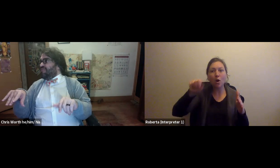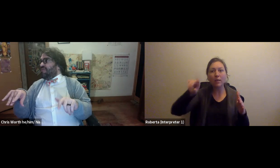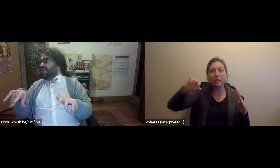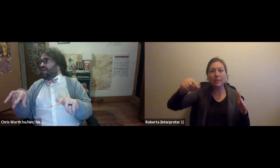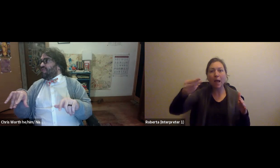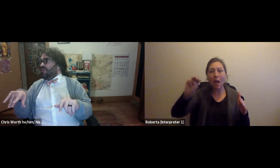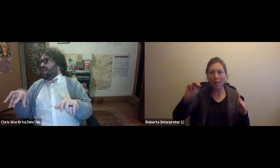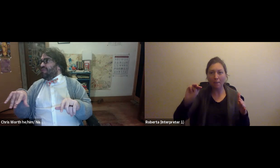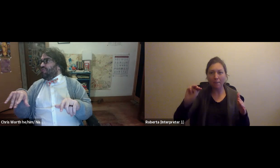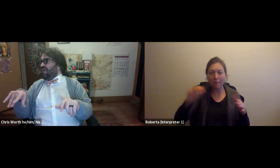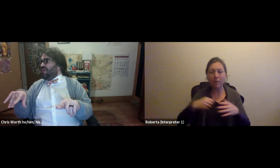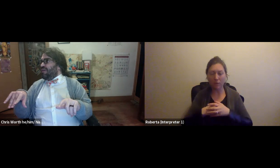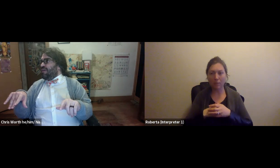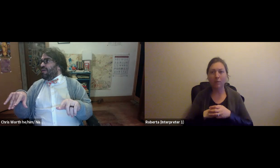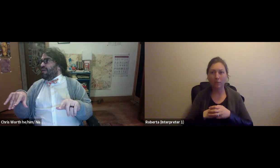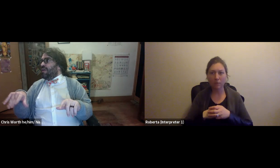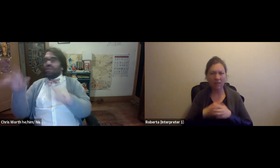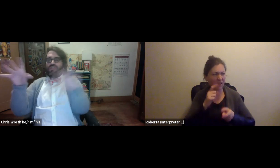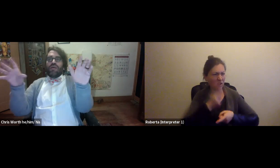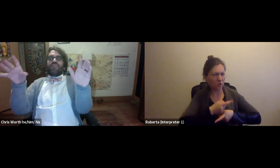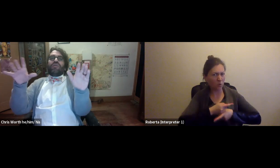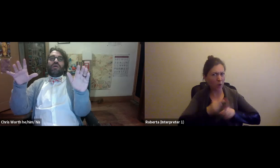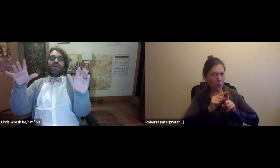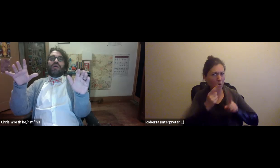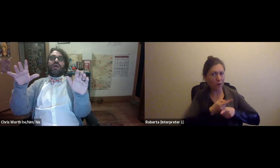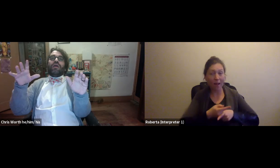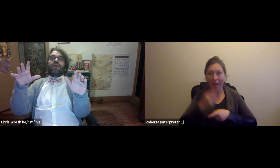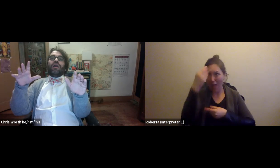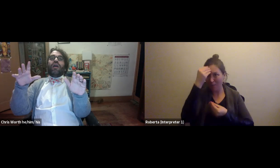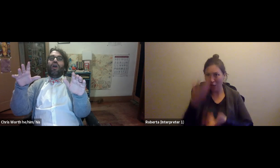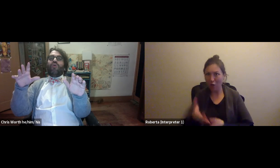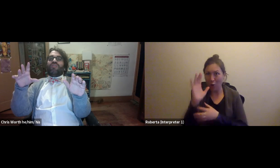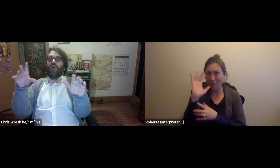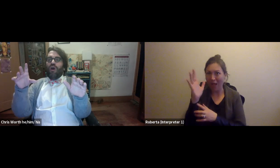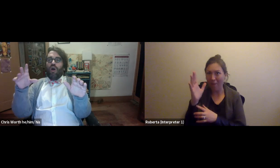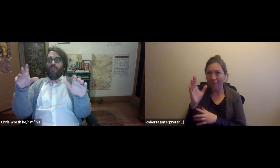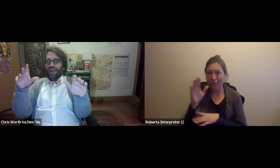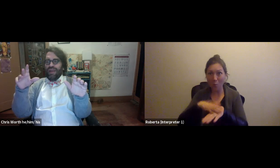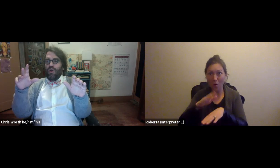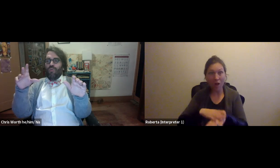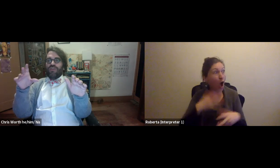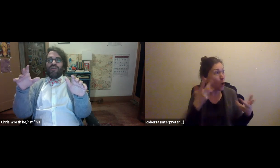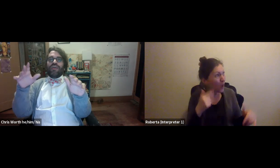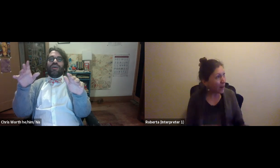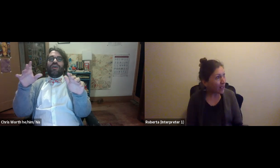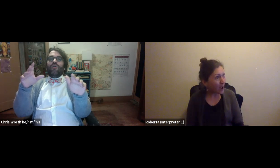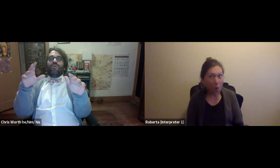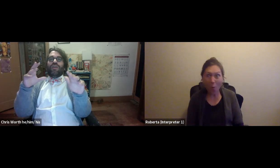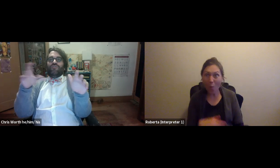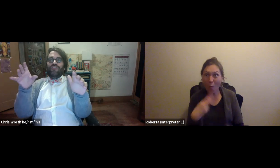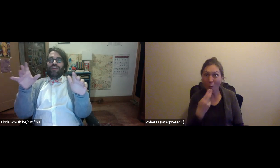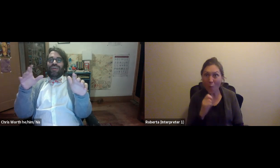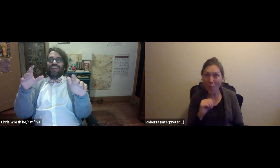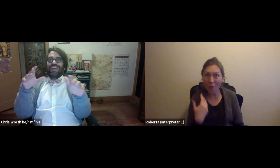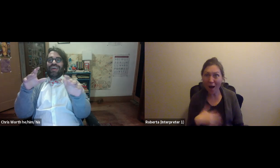the right term, right jewel? >> KATIE I'm giving you five minute warning, but take seven minutes,